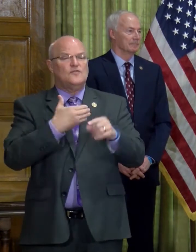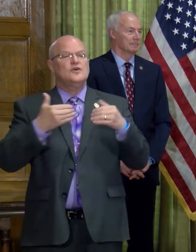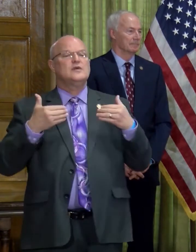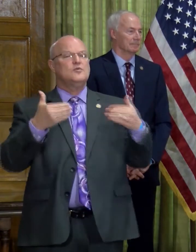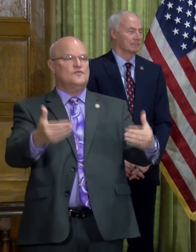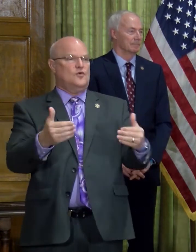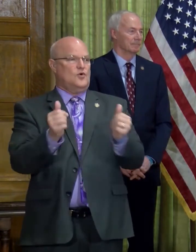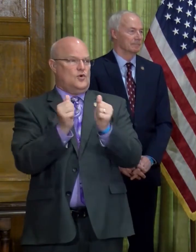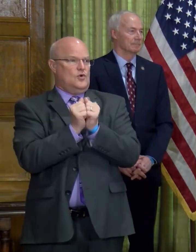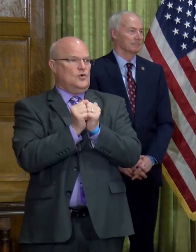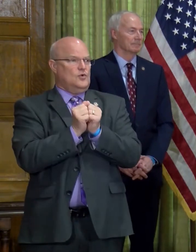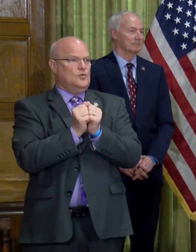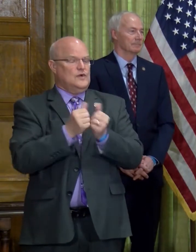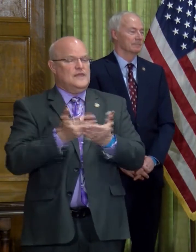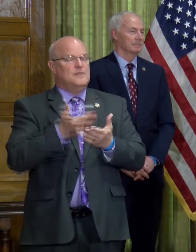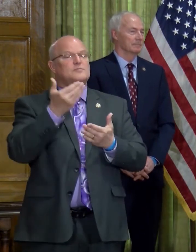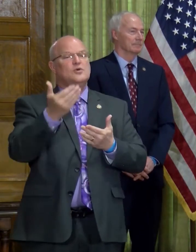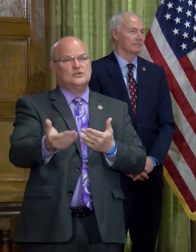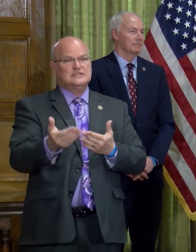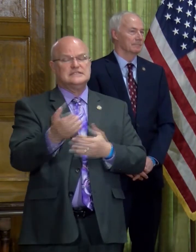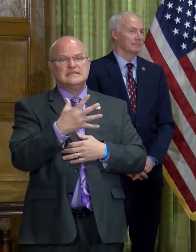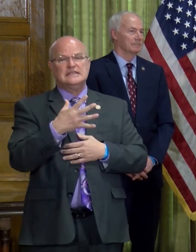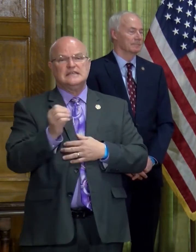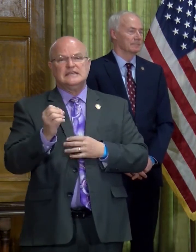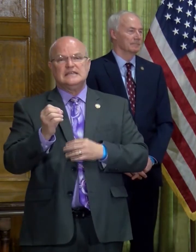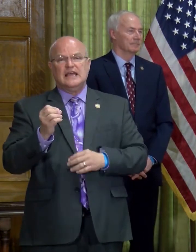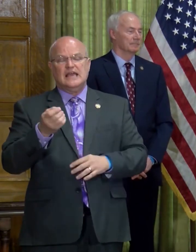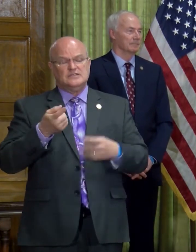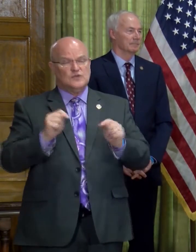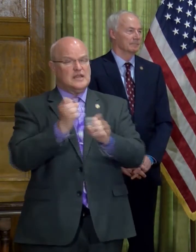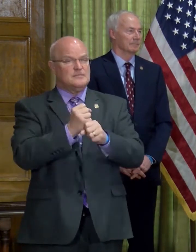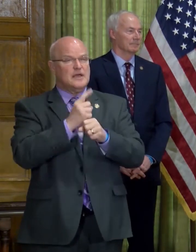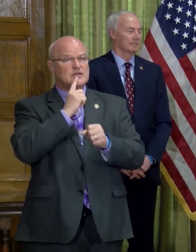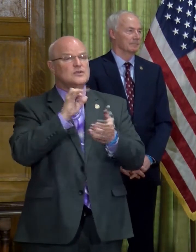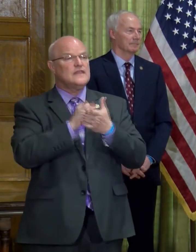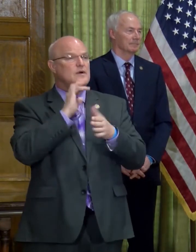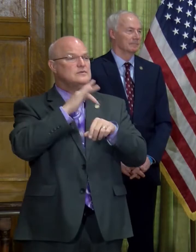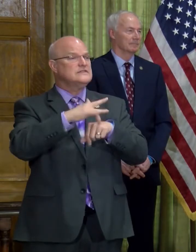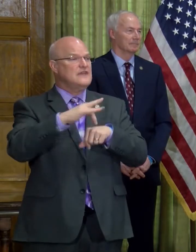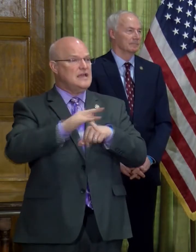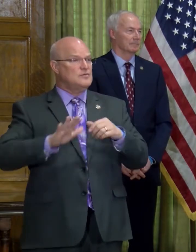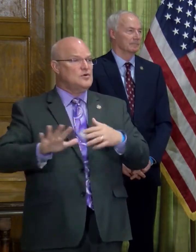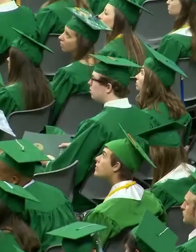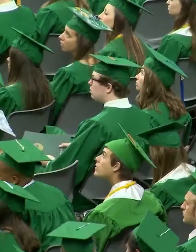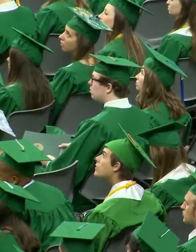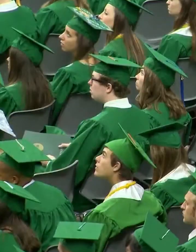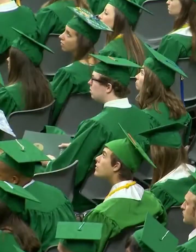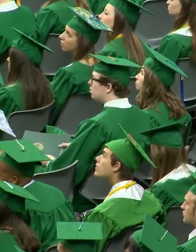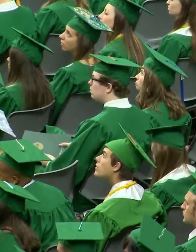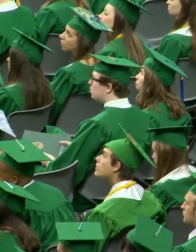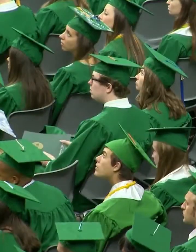they move forward with the purchase is try to make sure that that was available throughout their district BUT